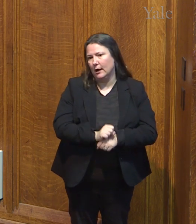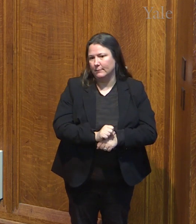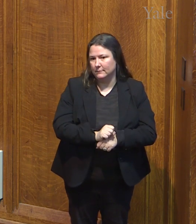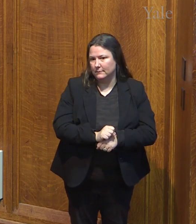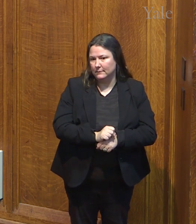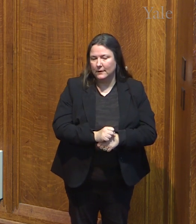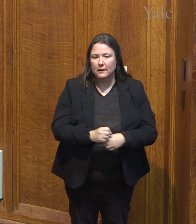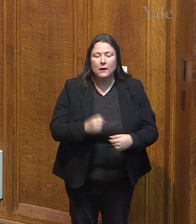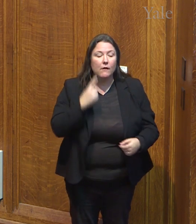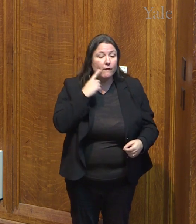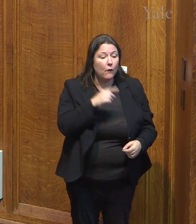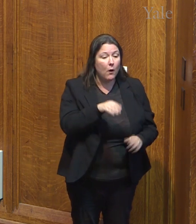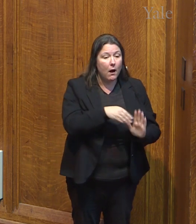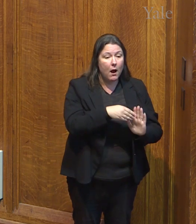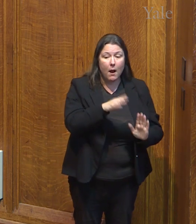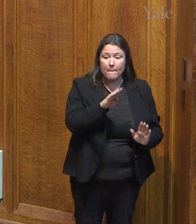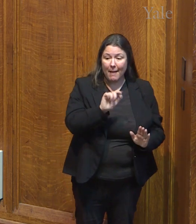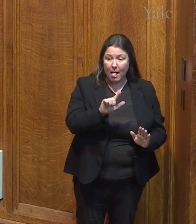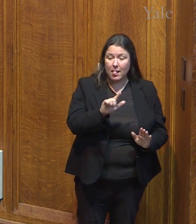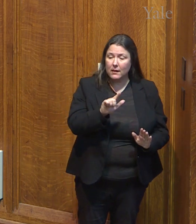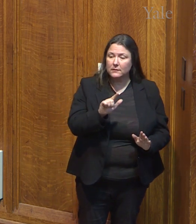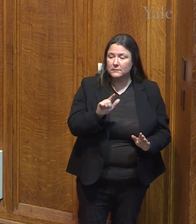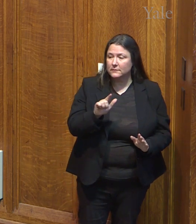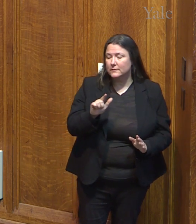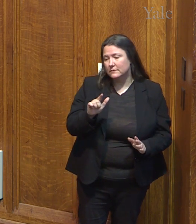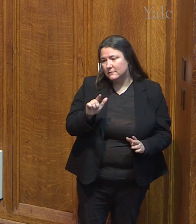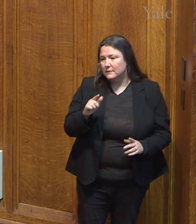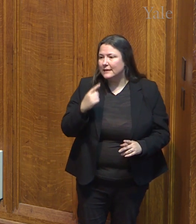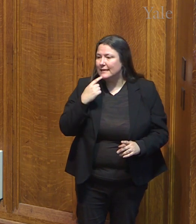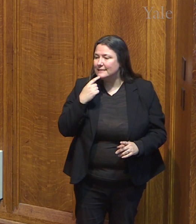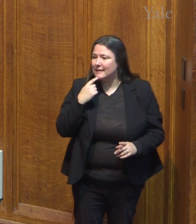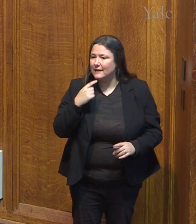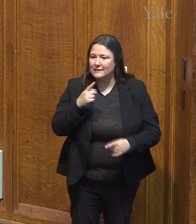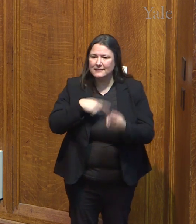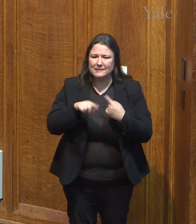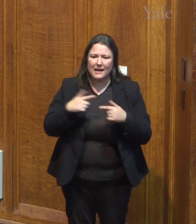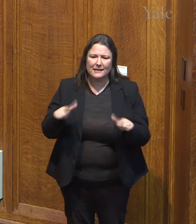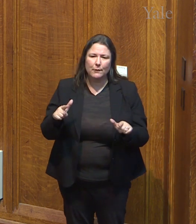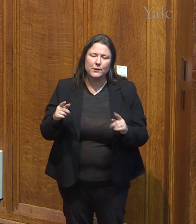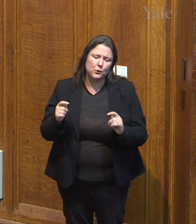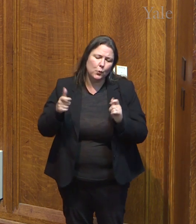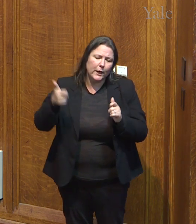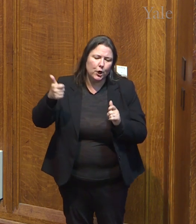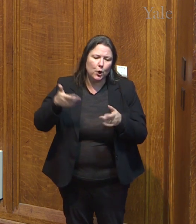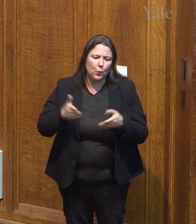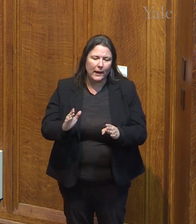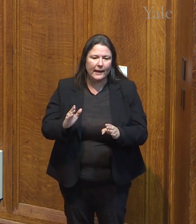As to Bell, he conceded that Sign Language was the quickest method of reaching the mind